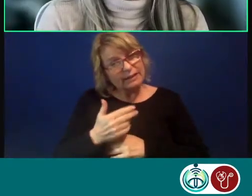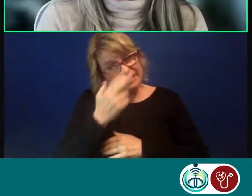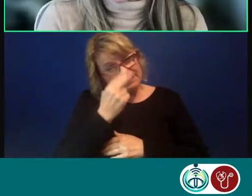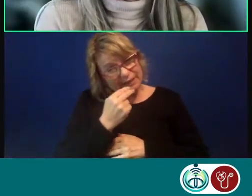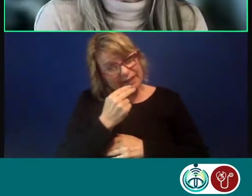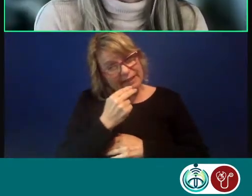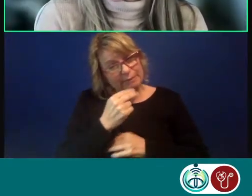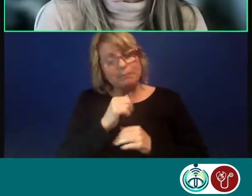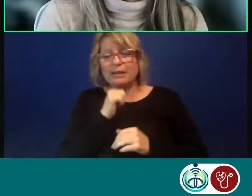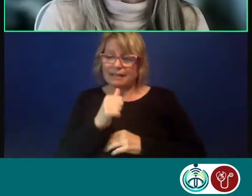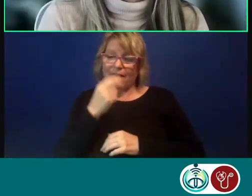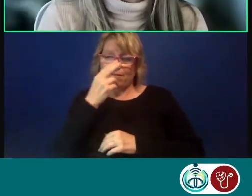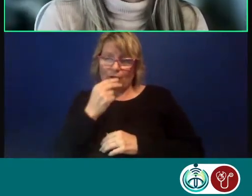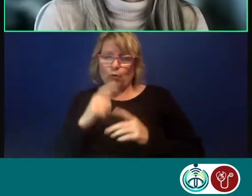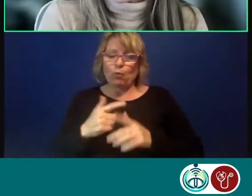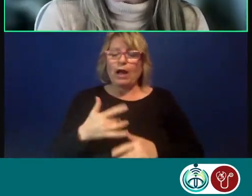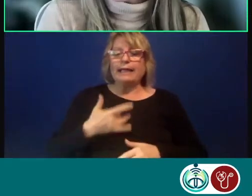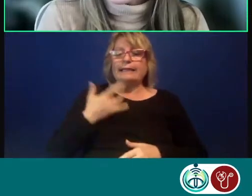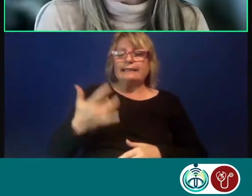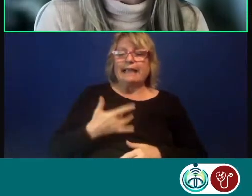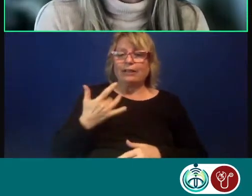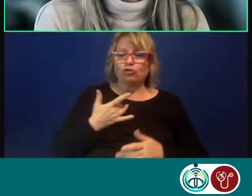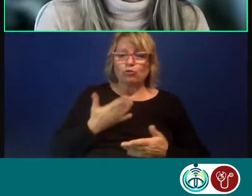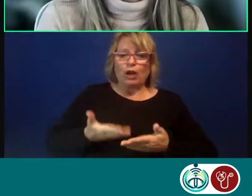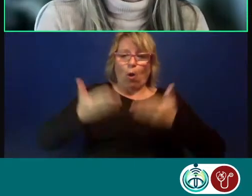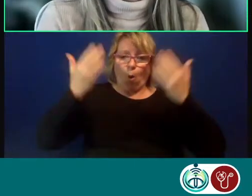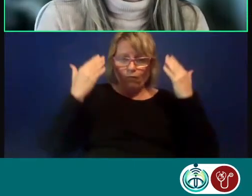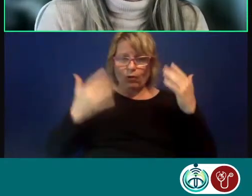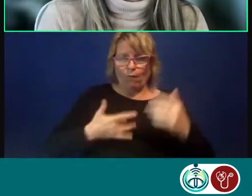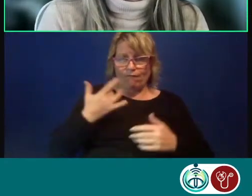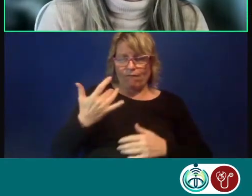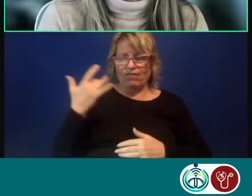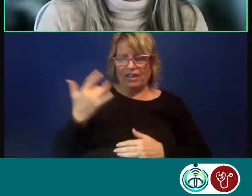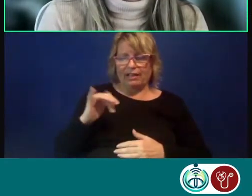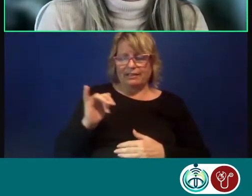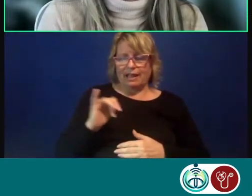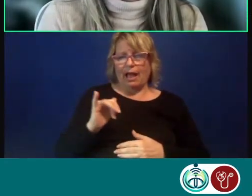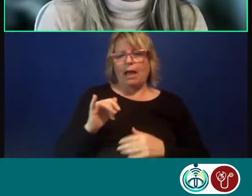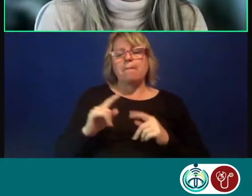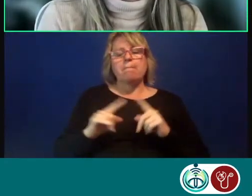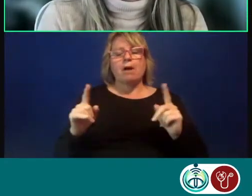to talk about what sensory overload feels like. But it does a really good job of encapsulating